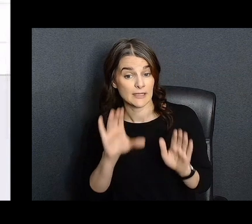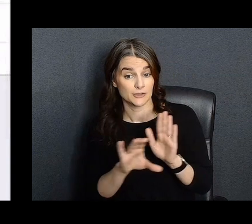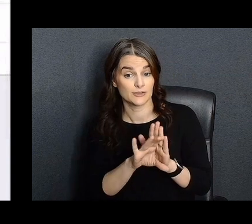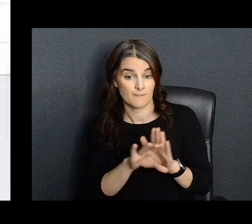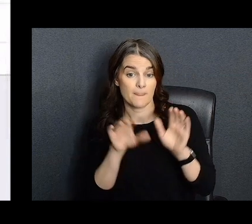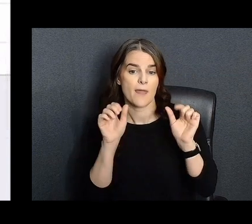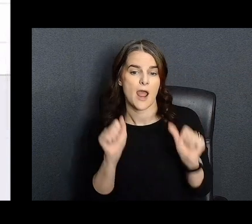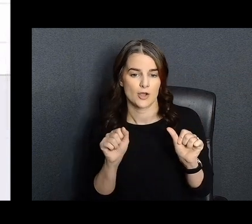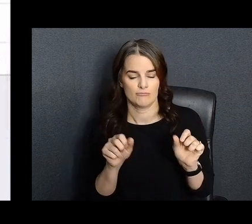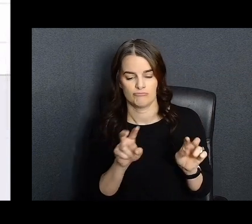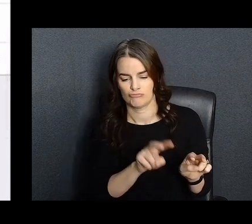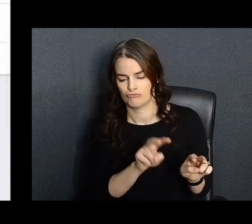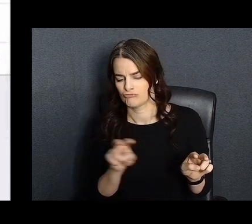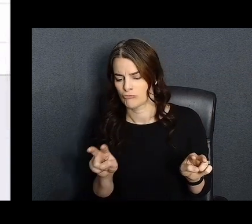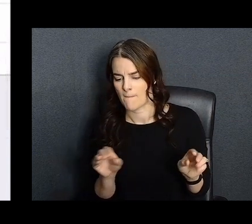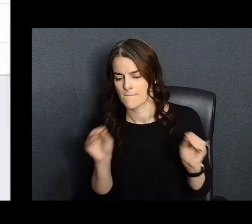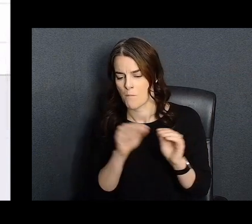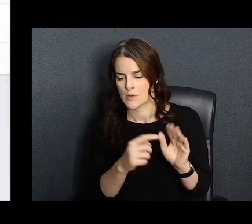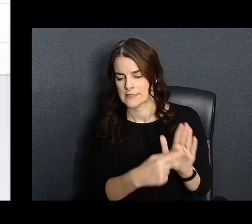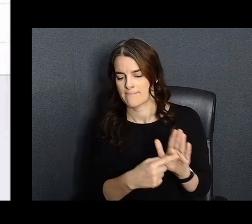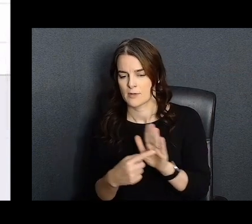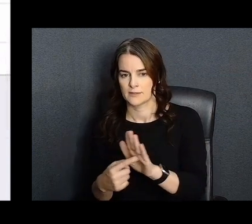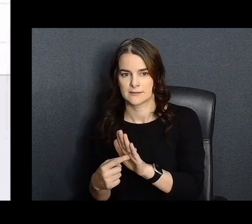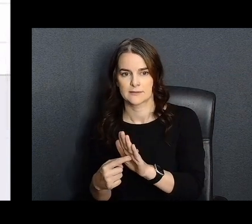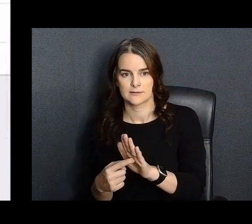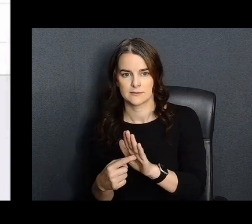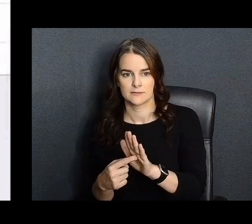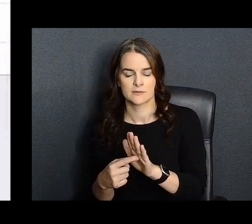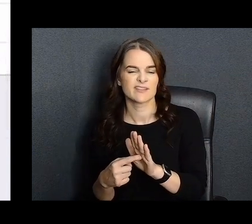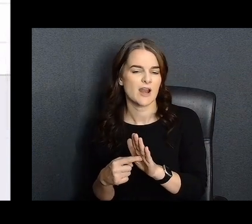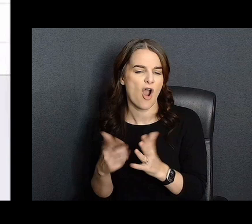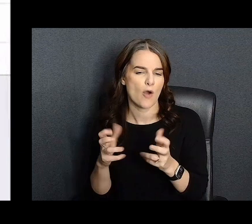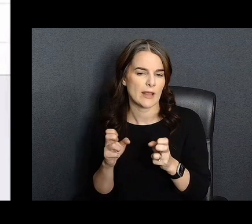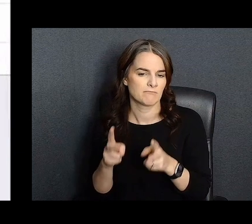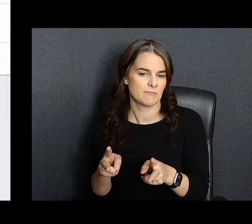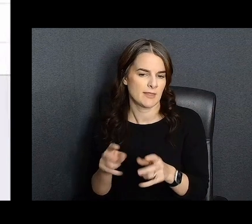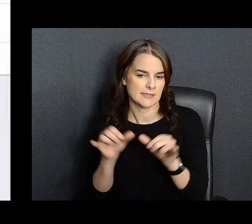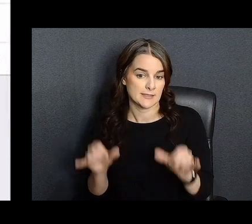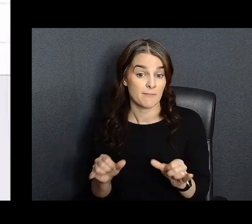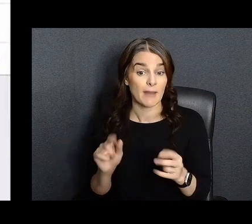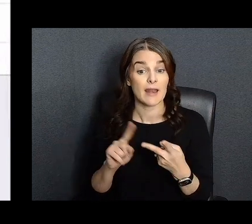I could maybe take a look and see more symbols that are built in to the system. Or if I actually wanted to take a photo